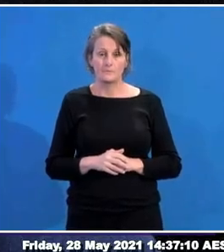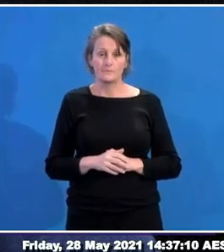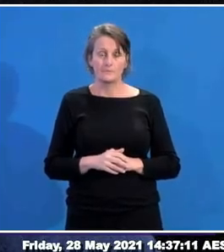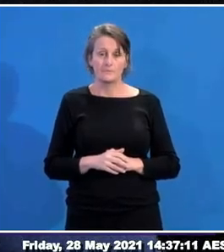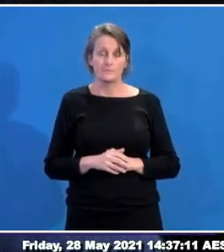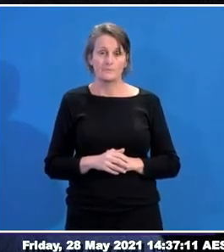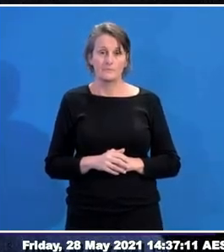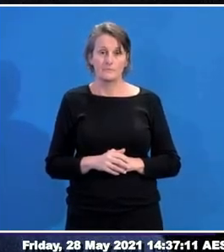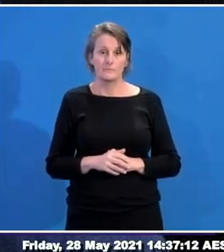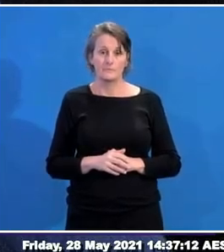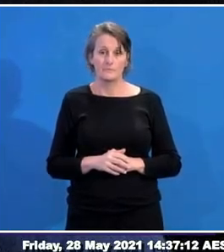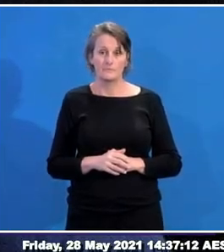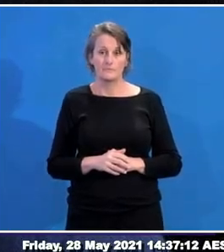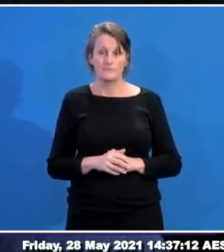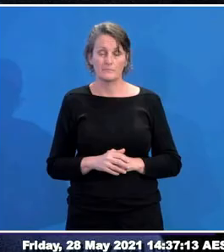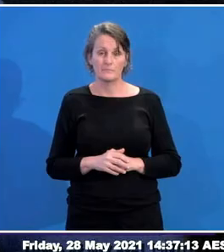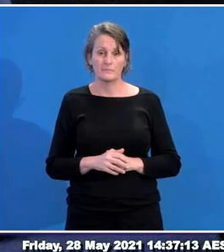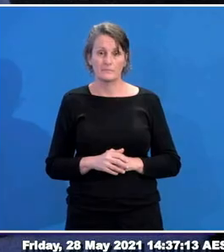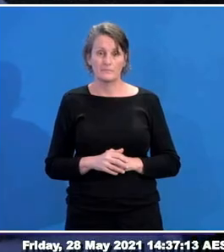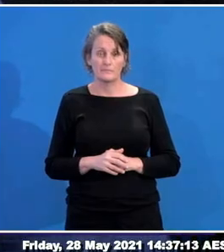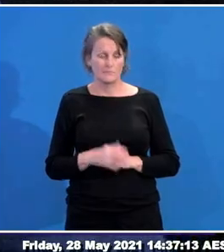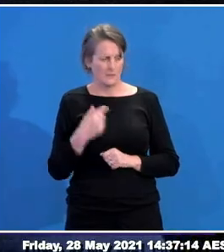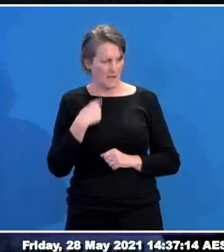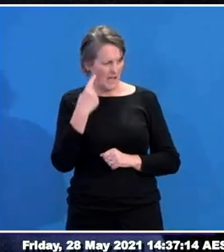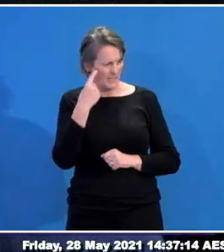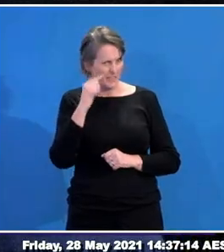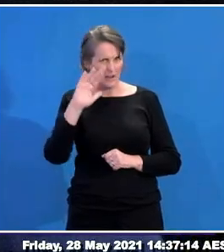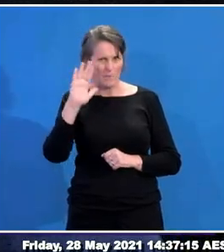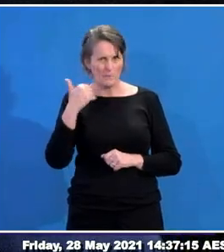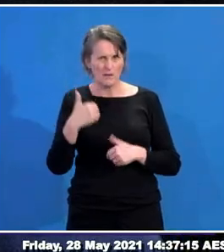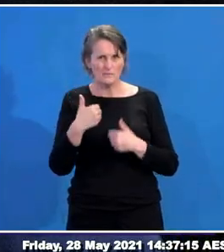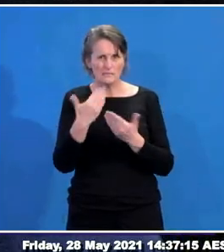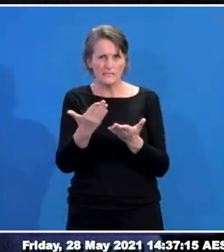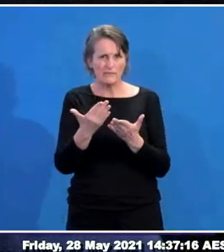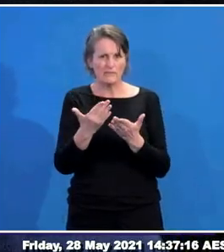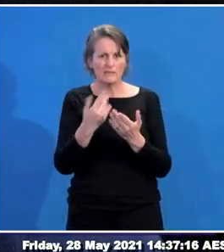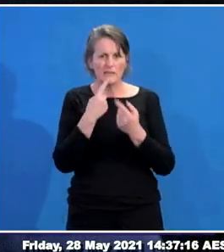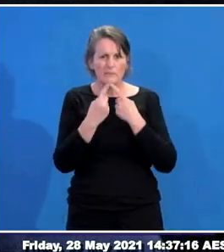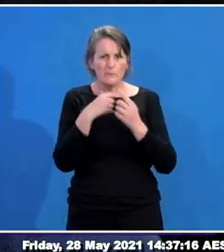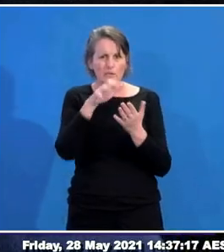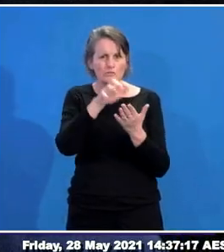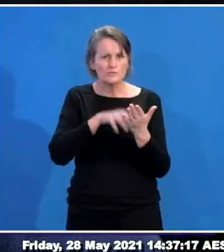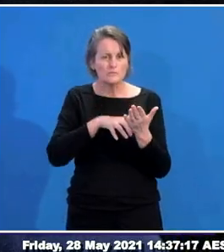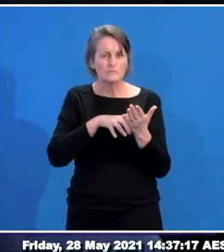think I have provided evidence in a number of witness statements on the practice